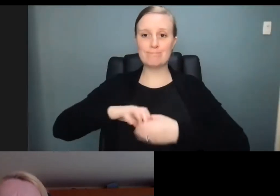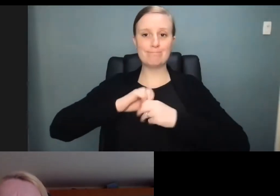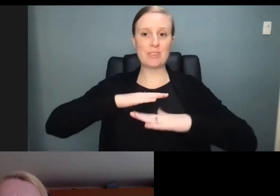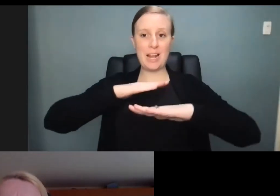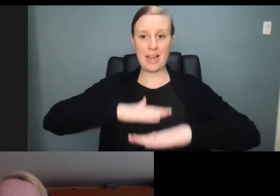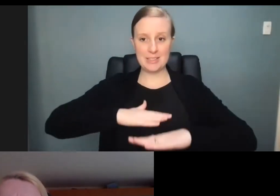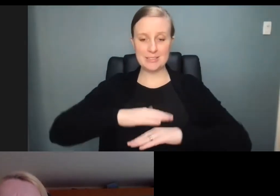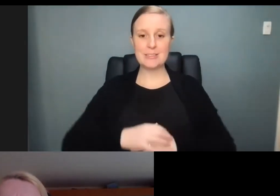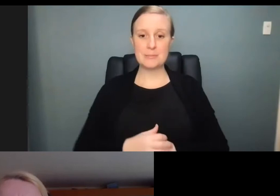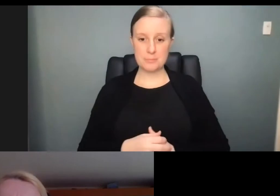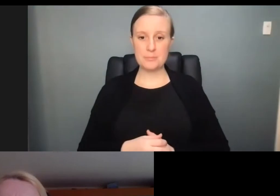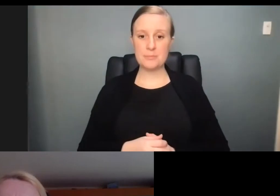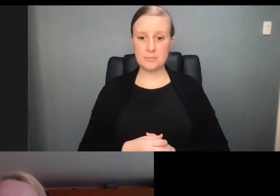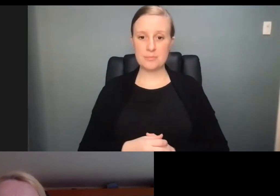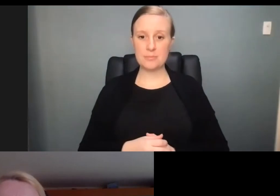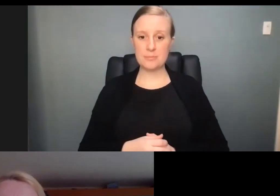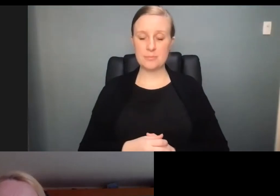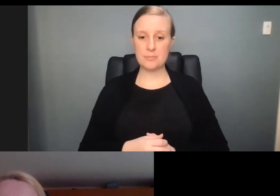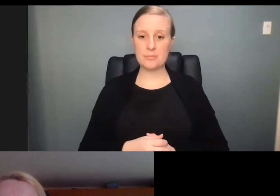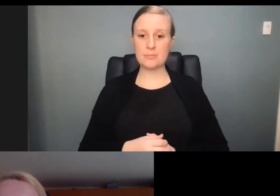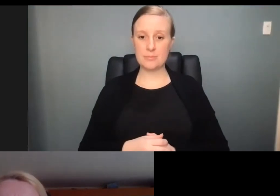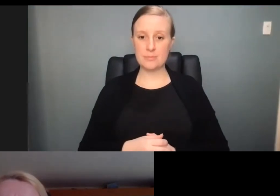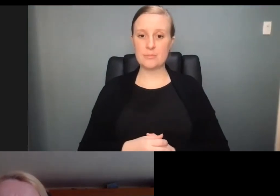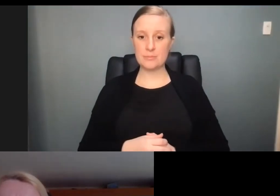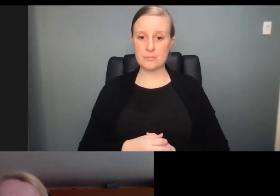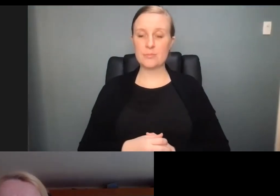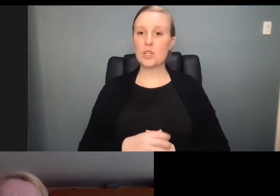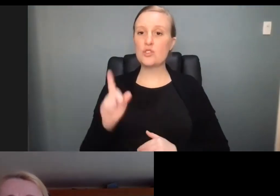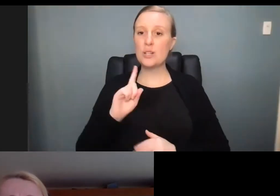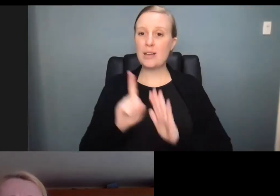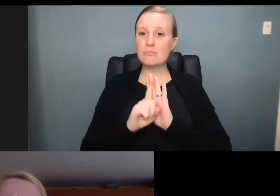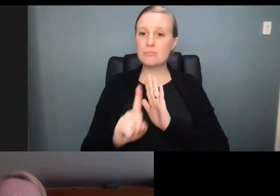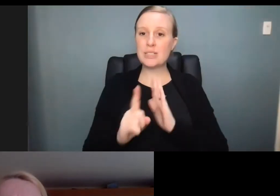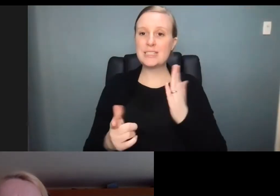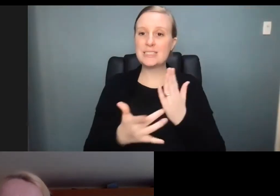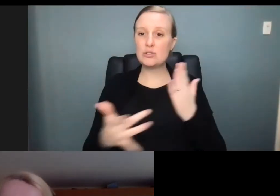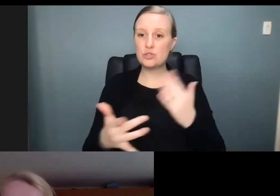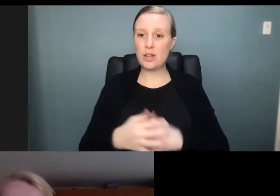to acknowledge the rich and diverse stories, the cultures and the traditions of all First